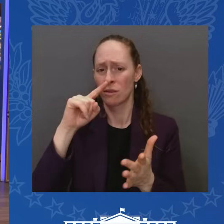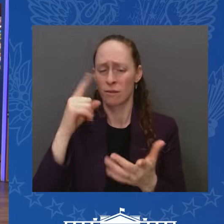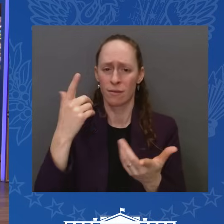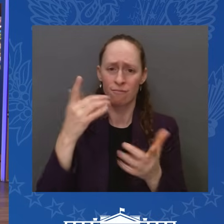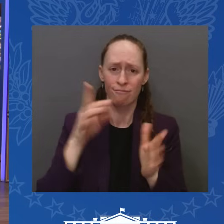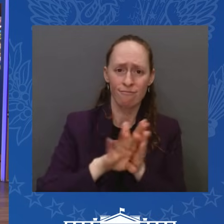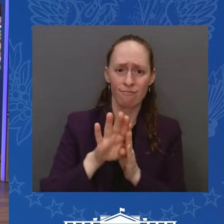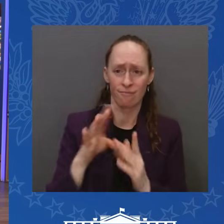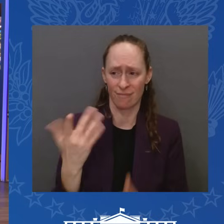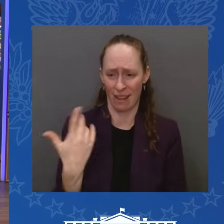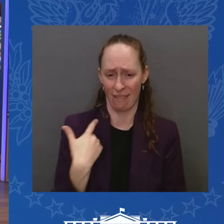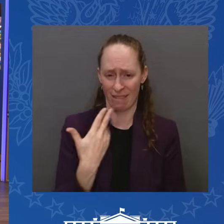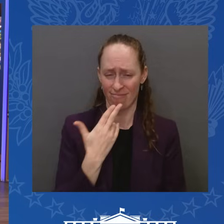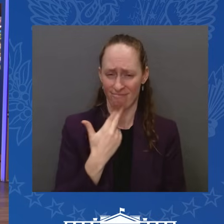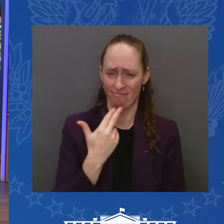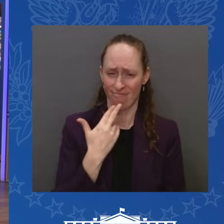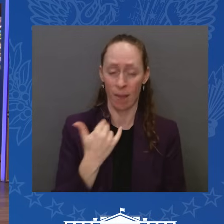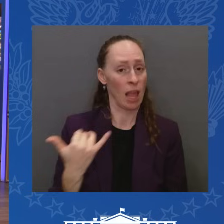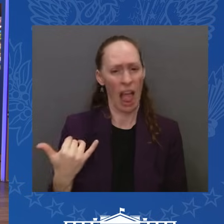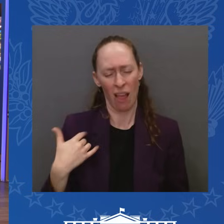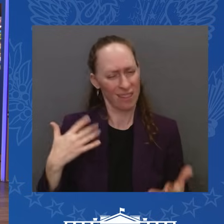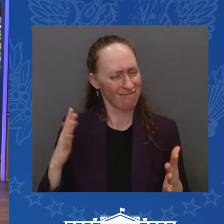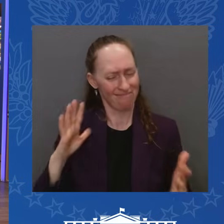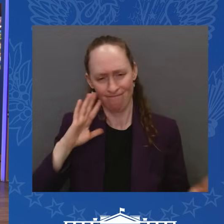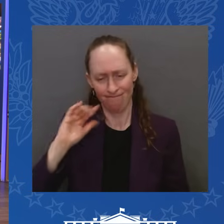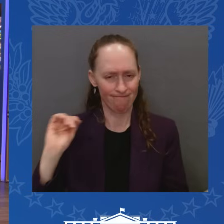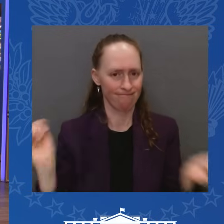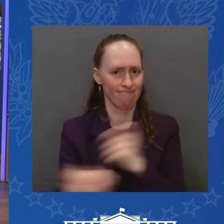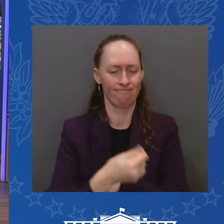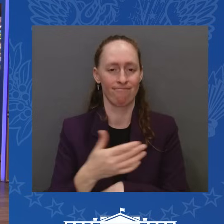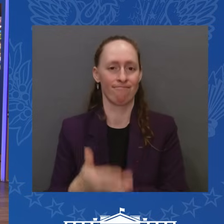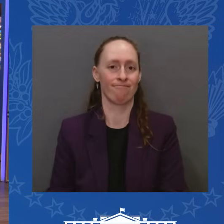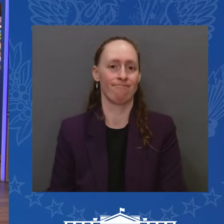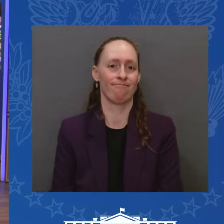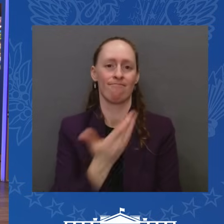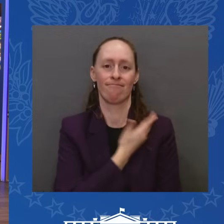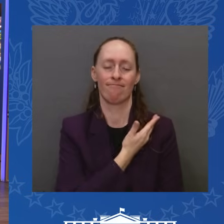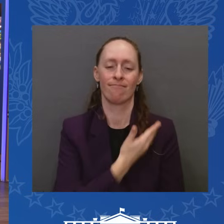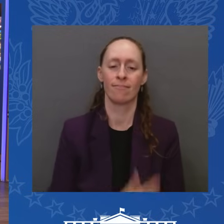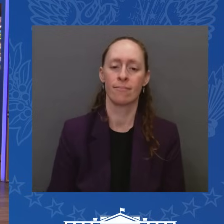America's future is made in America. You know, it's leading to a manufacturing boom